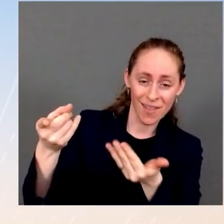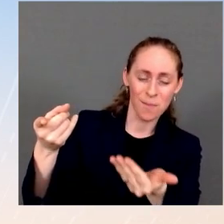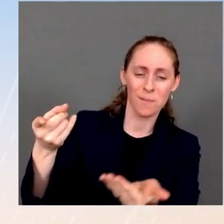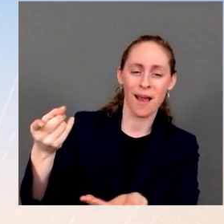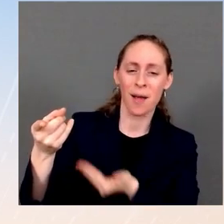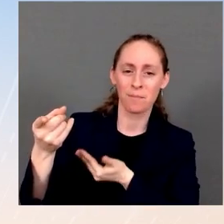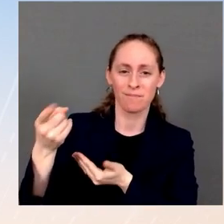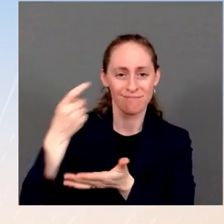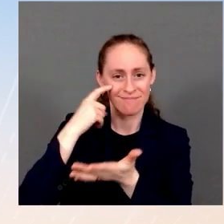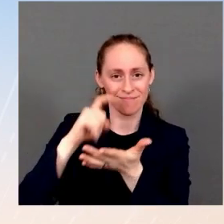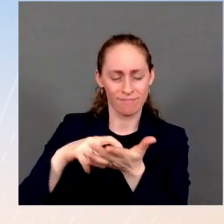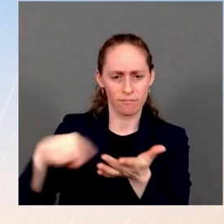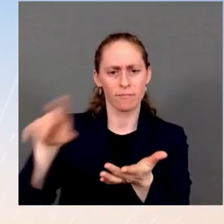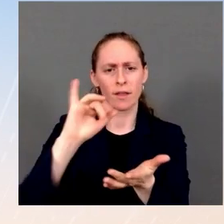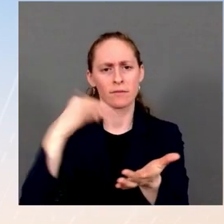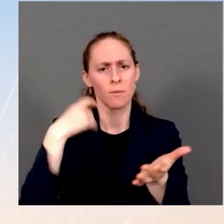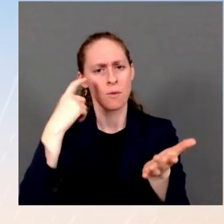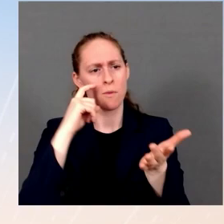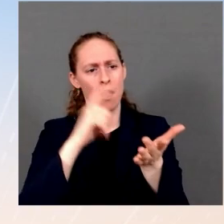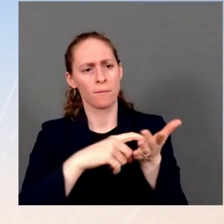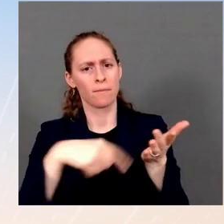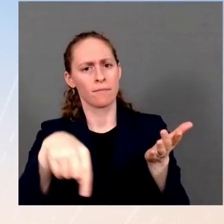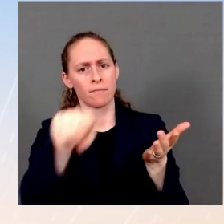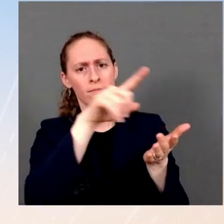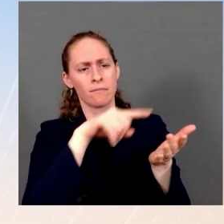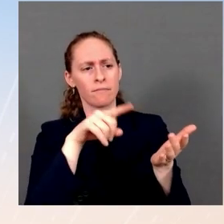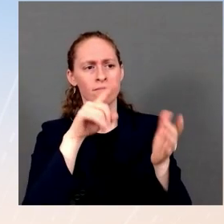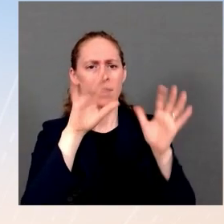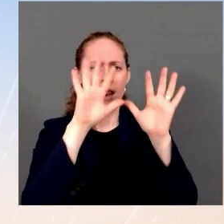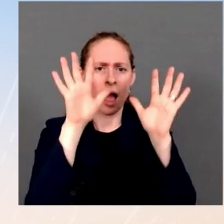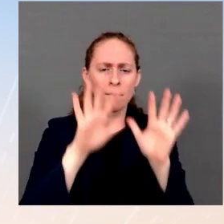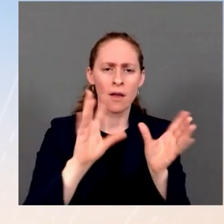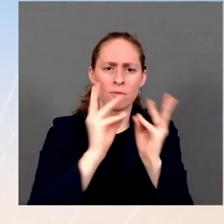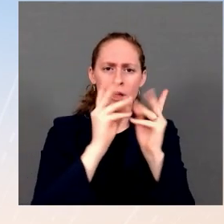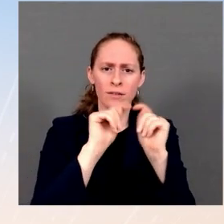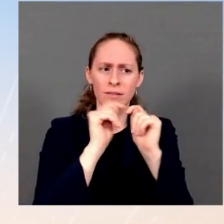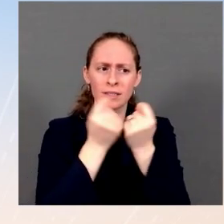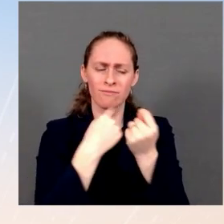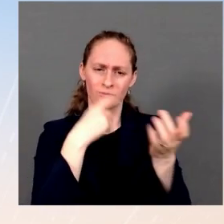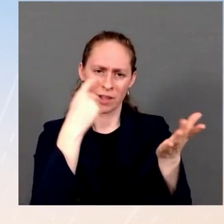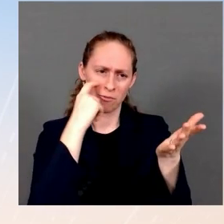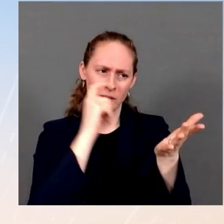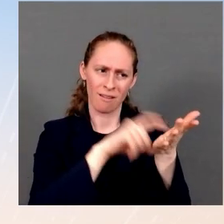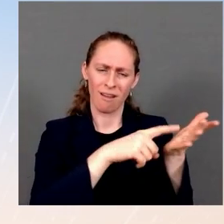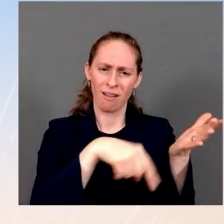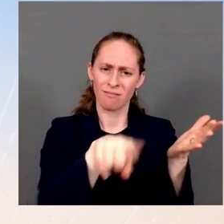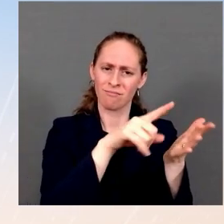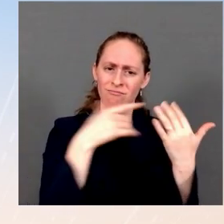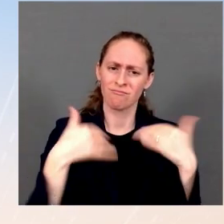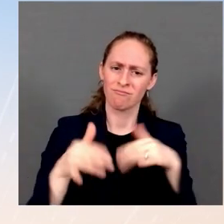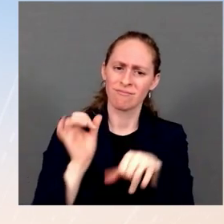and we couldn't be here without all of the policy, you know, wonks that -- wonkiness that you guys do.